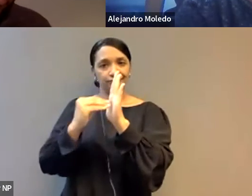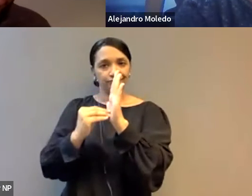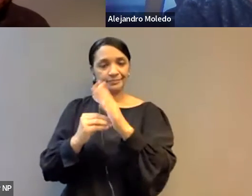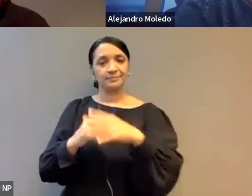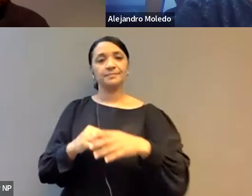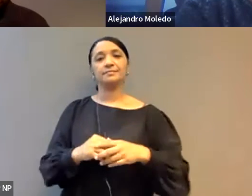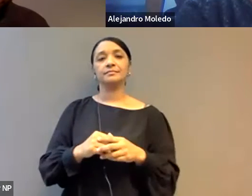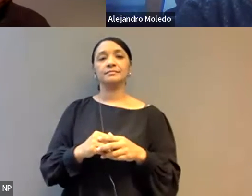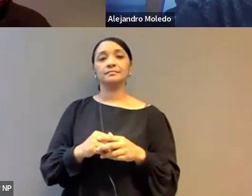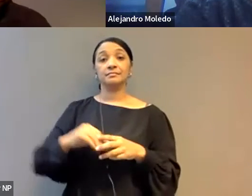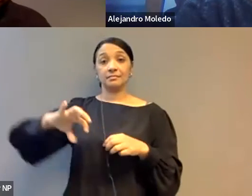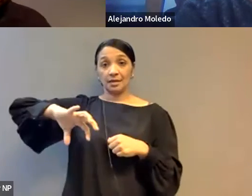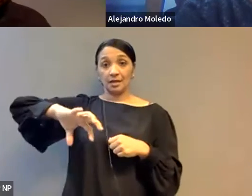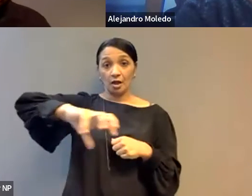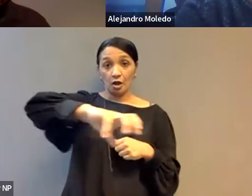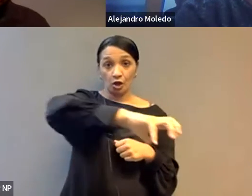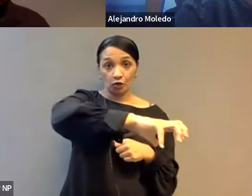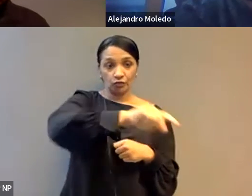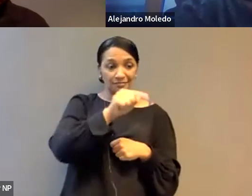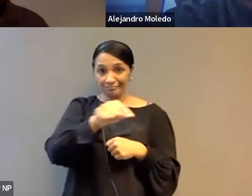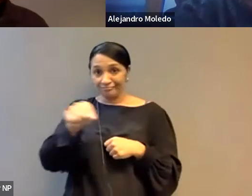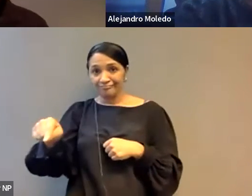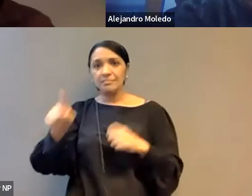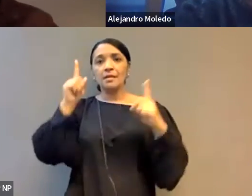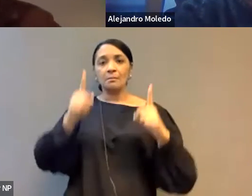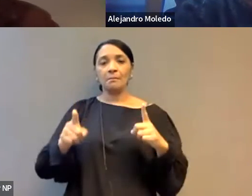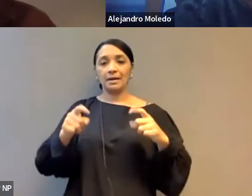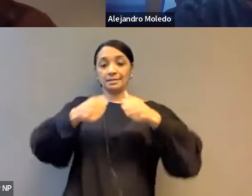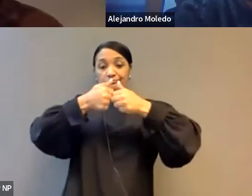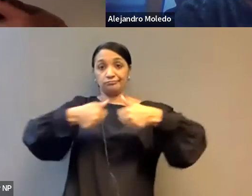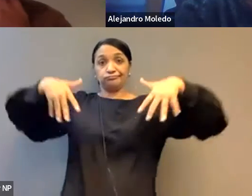countries need to introduce or change national laws